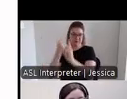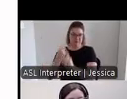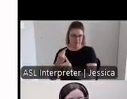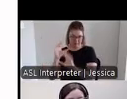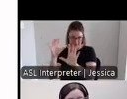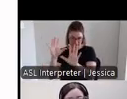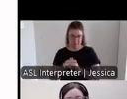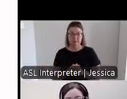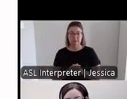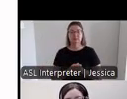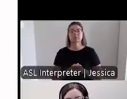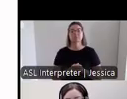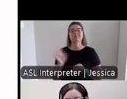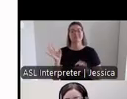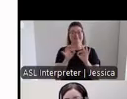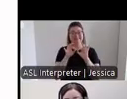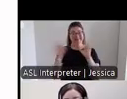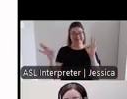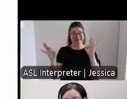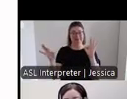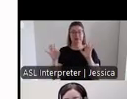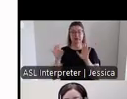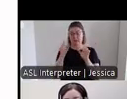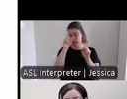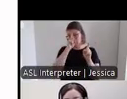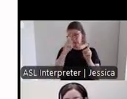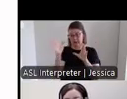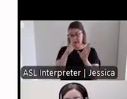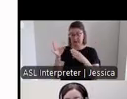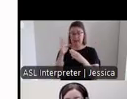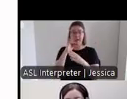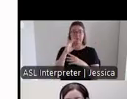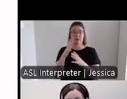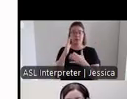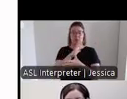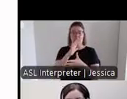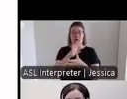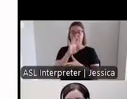This is a statement from the Strategic Plan for Priority 4.2, which seeks to: